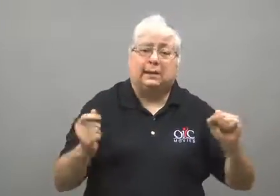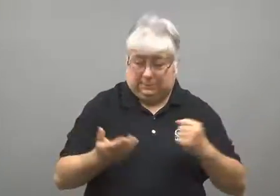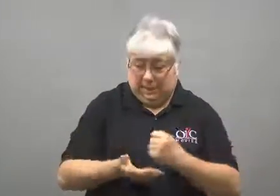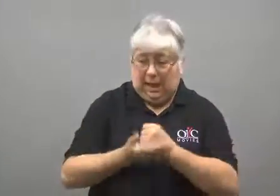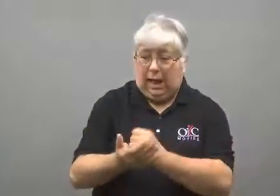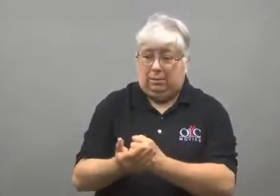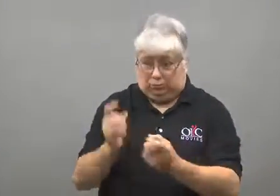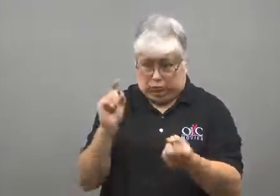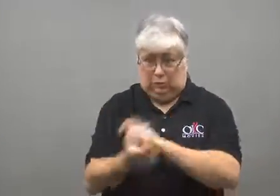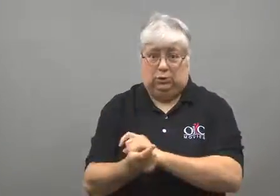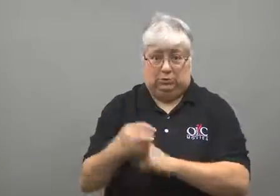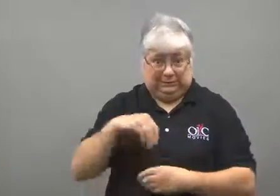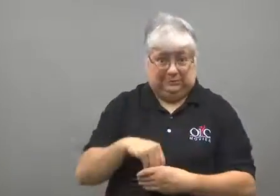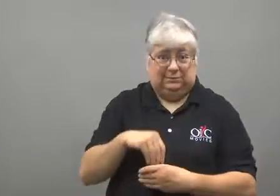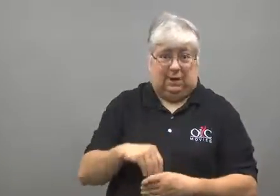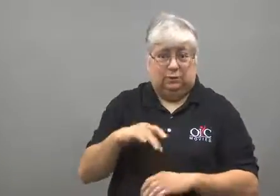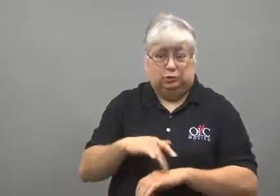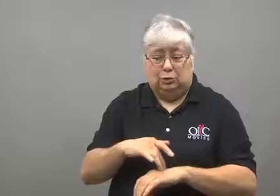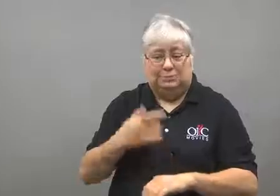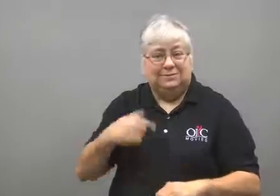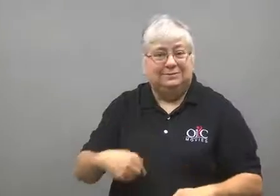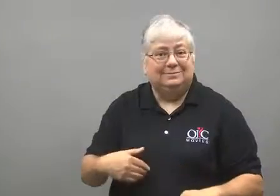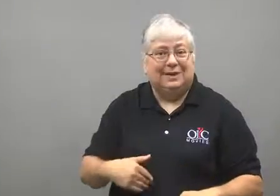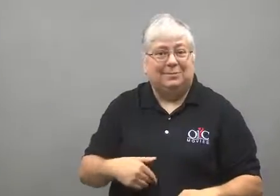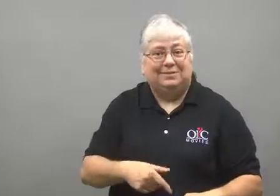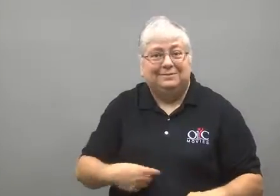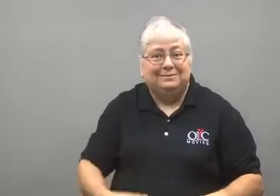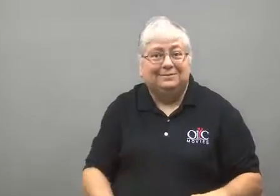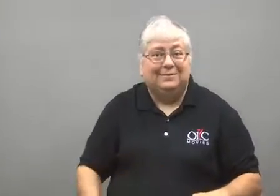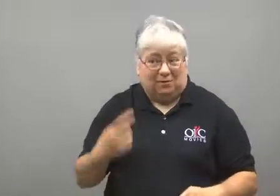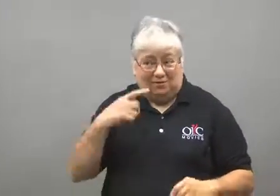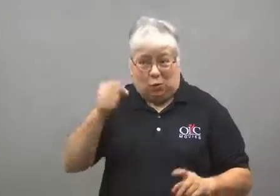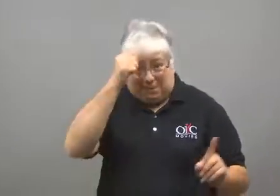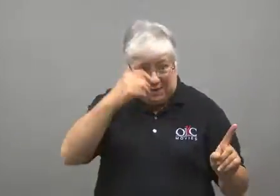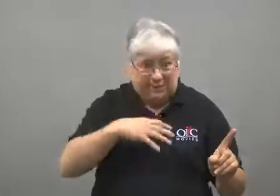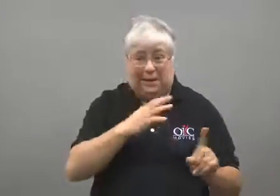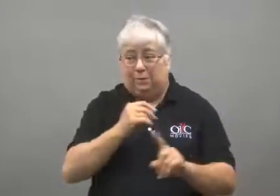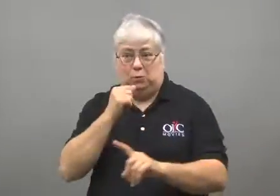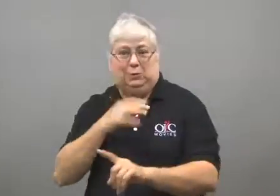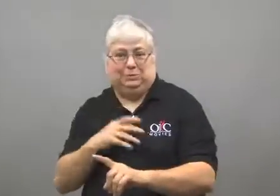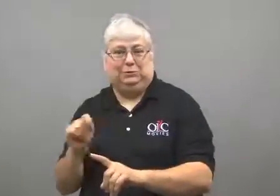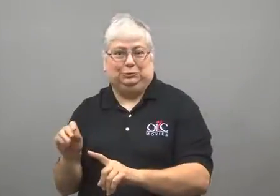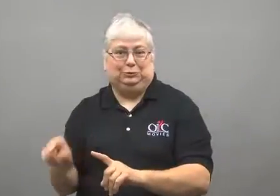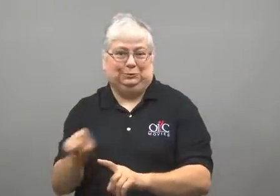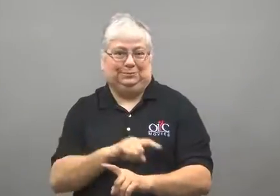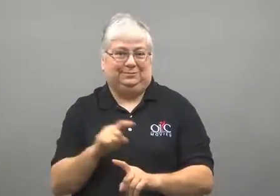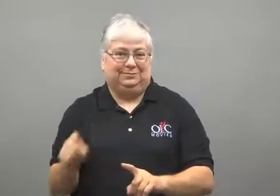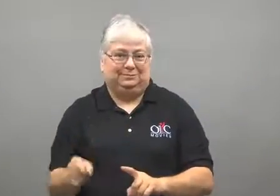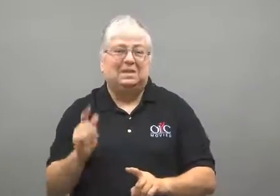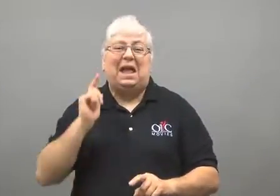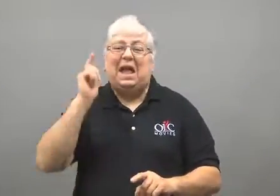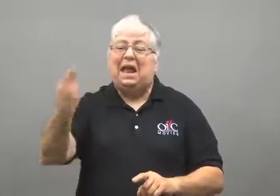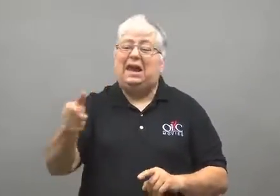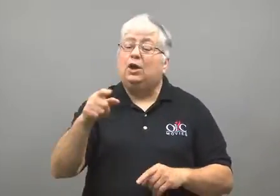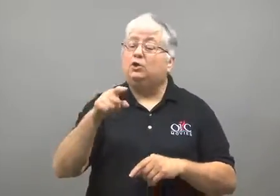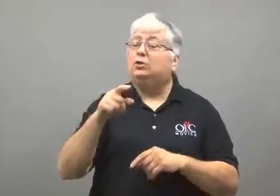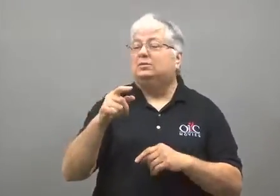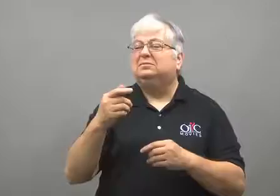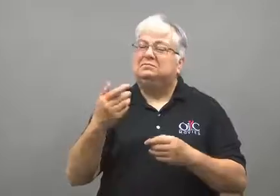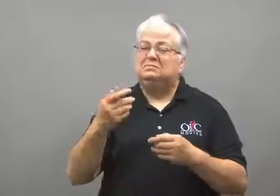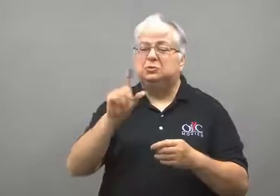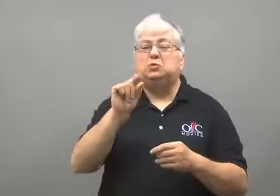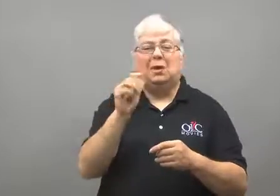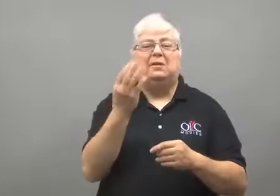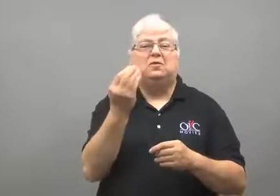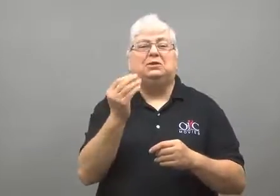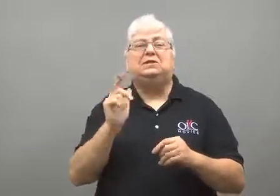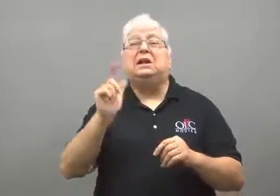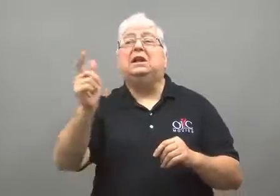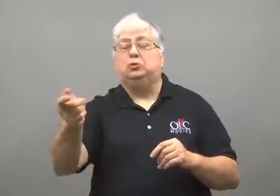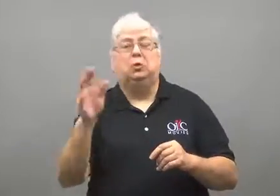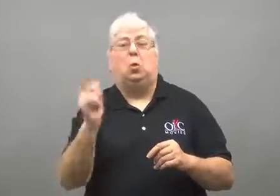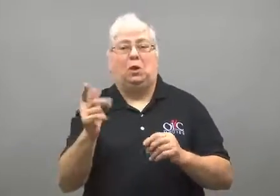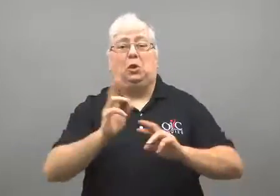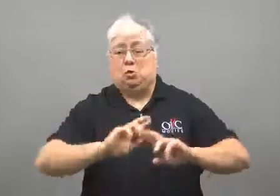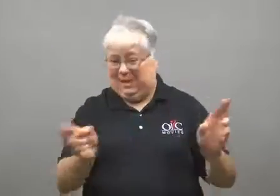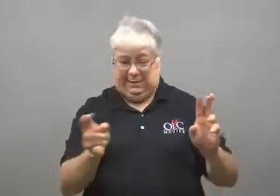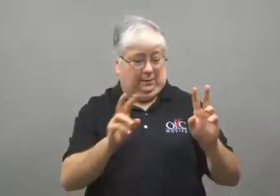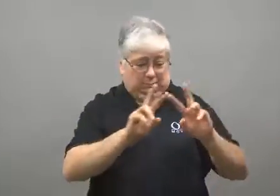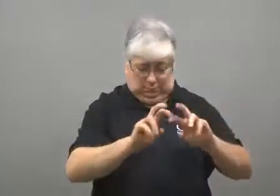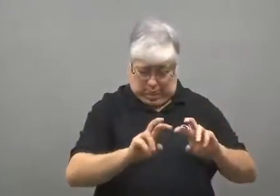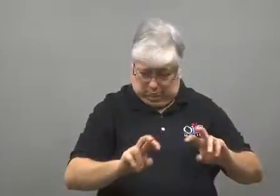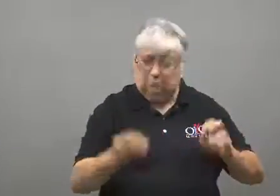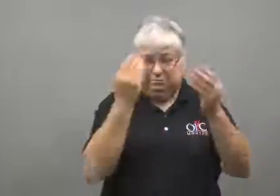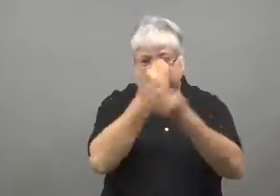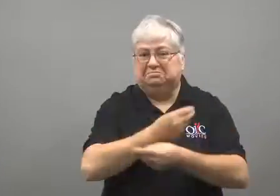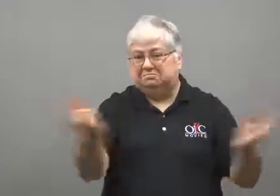will change the number of bacteria in the gut, for both men and women.